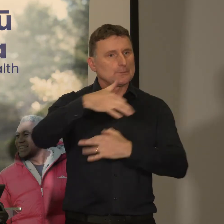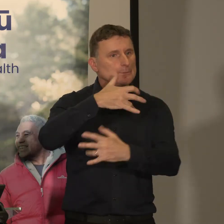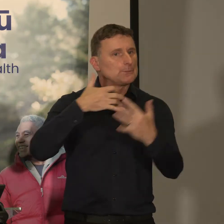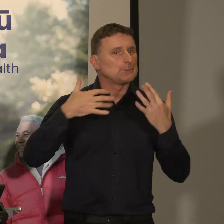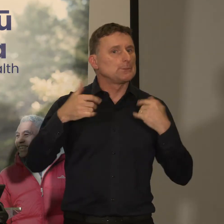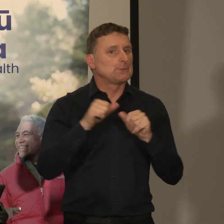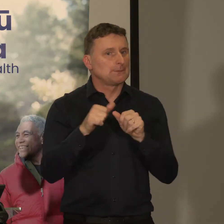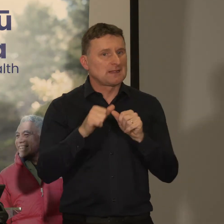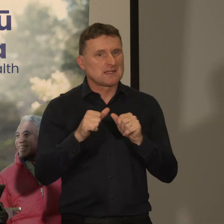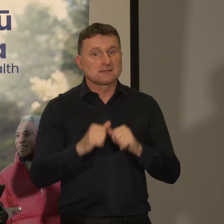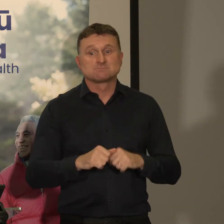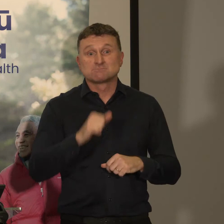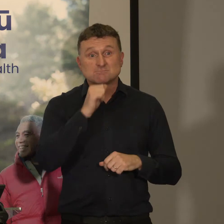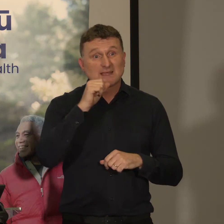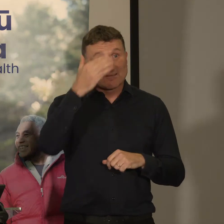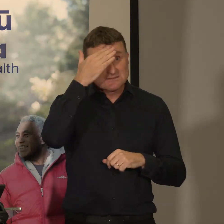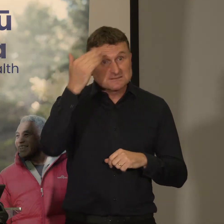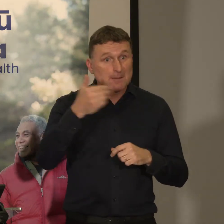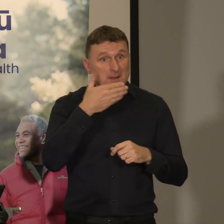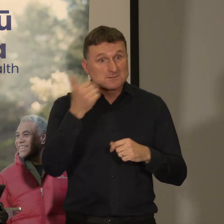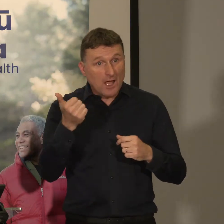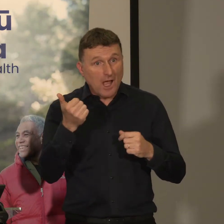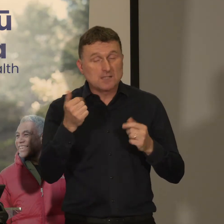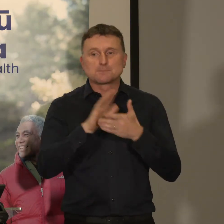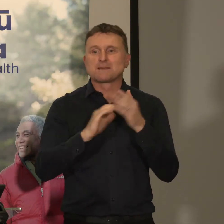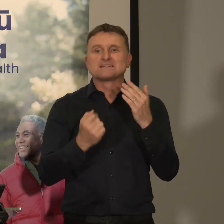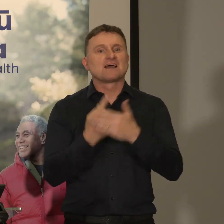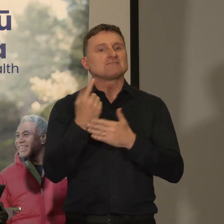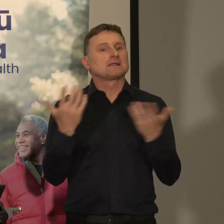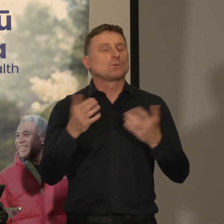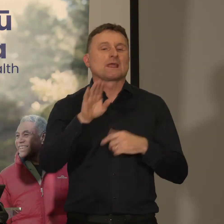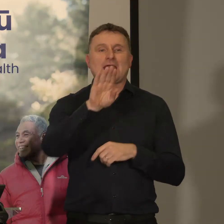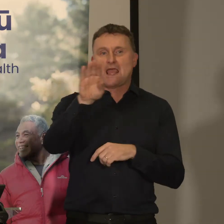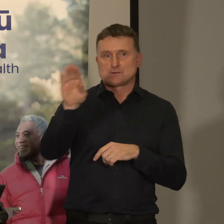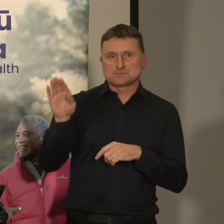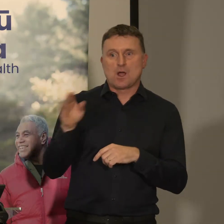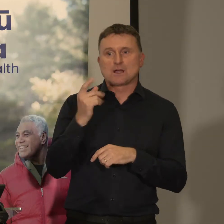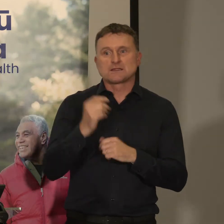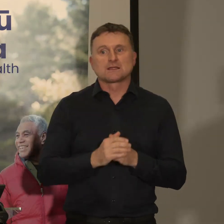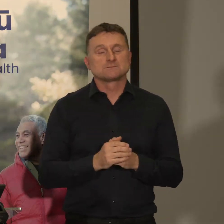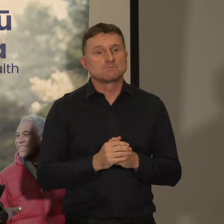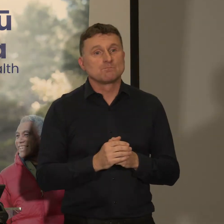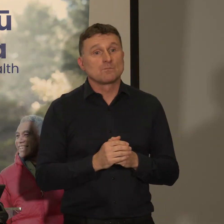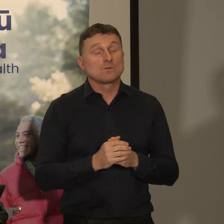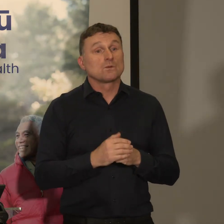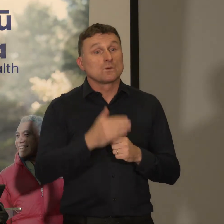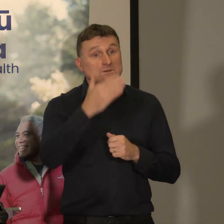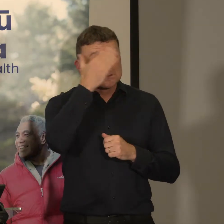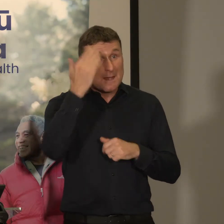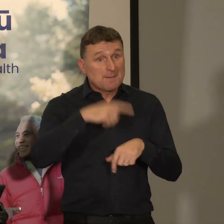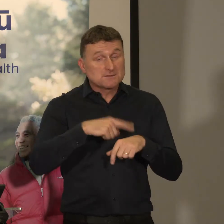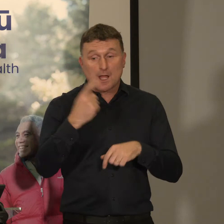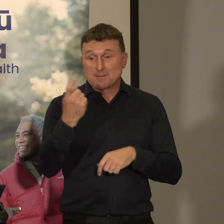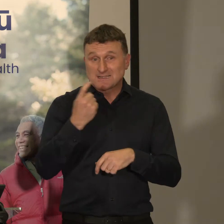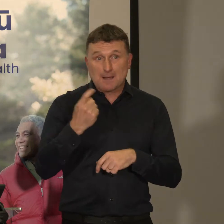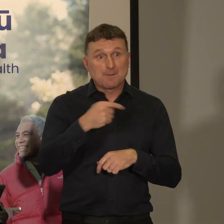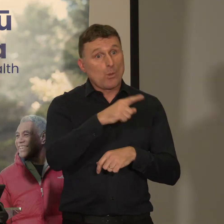and doors to ensure good ventilation or, where possible and hopefully if the summer is a good one, we will be able to have lots of our events outdoors. Heading into summer